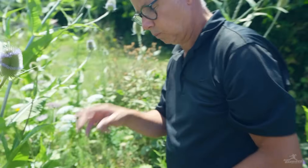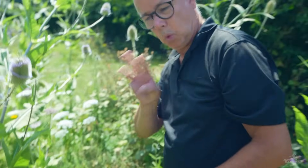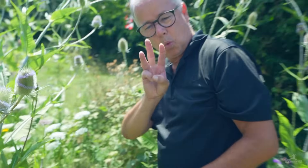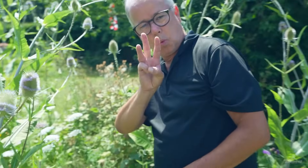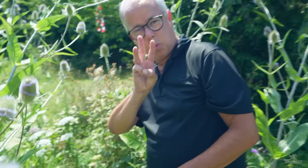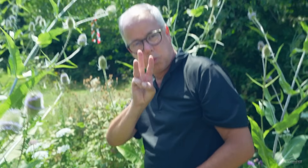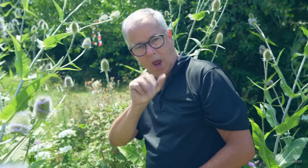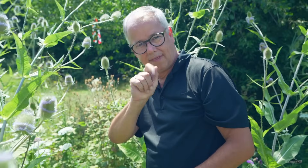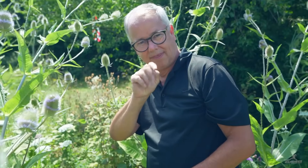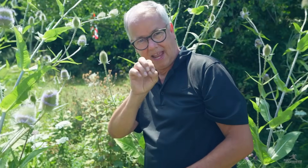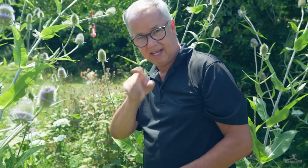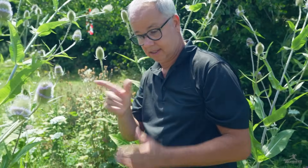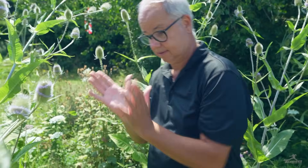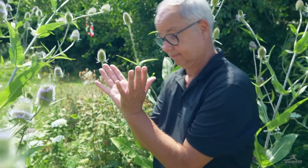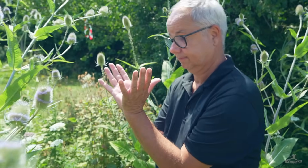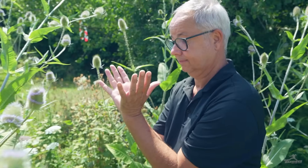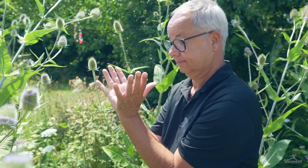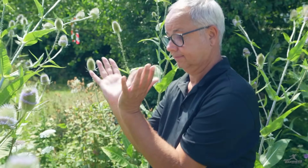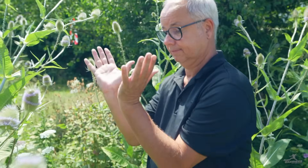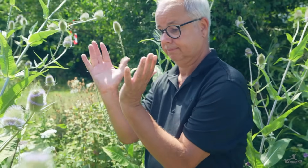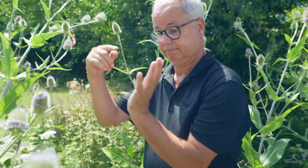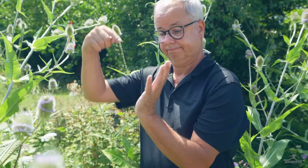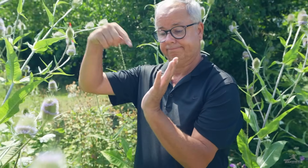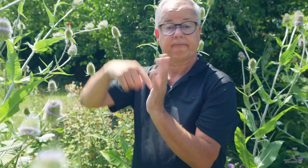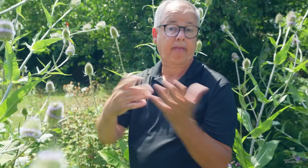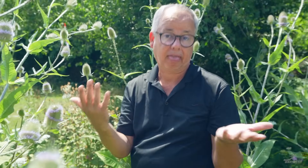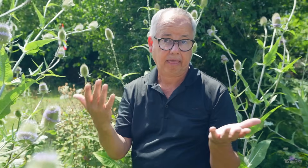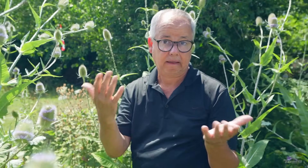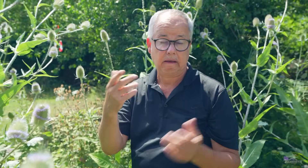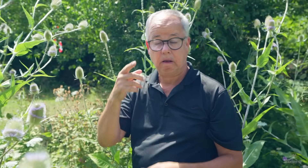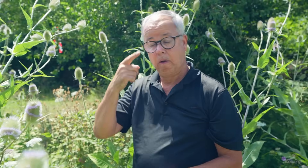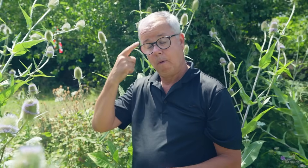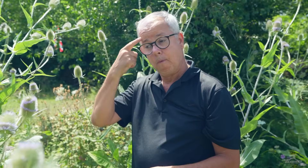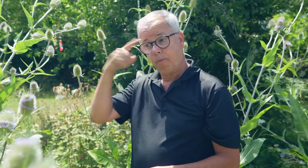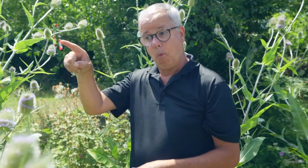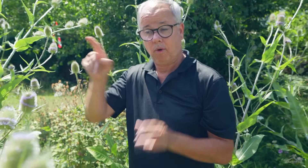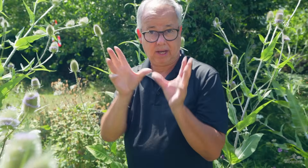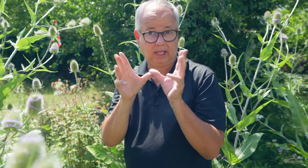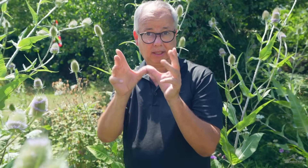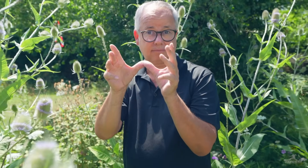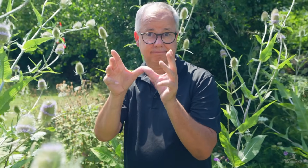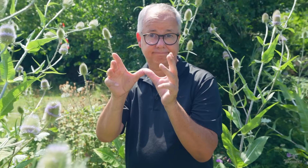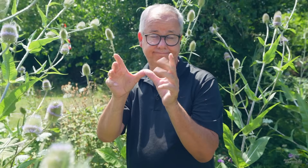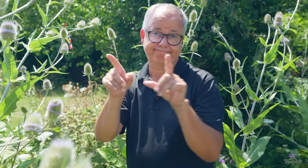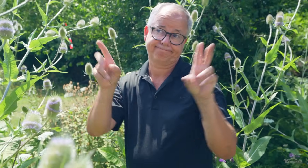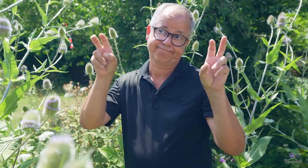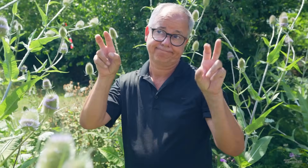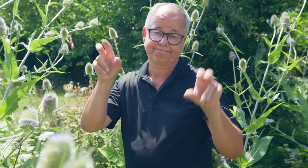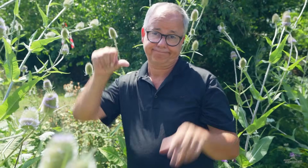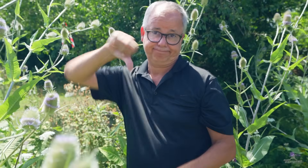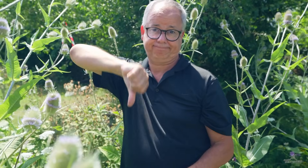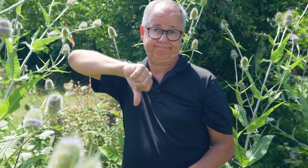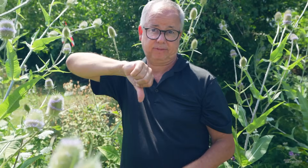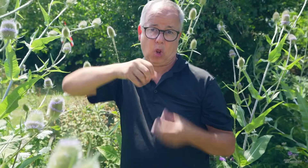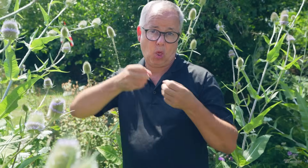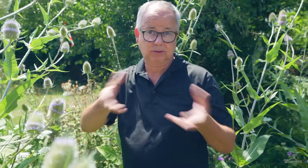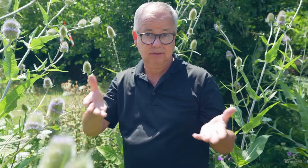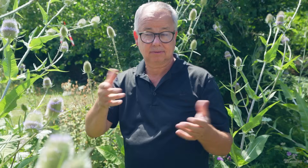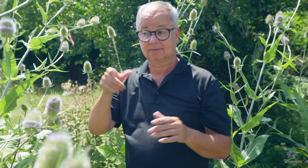Water has collected in the leaves which is bad news for the insects.